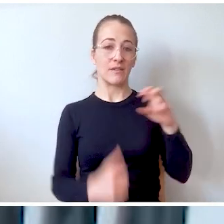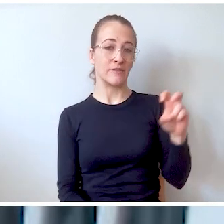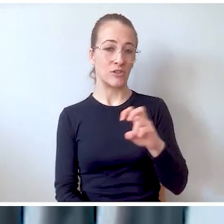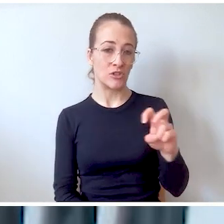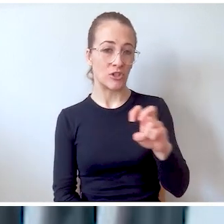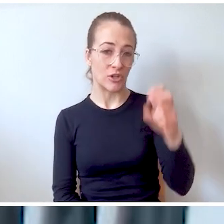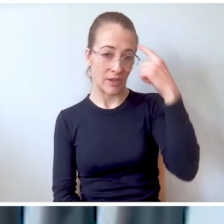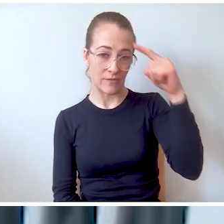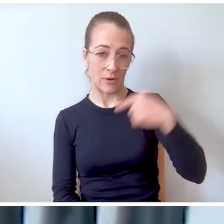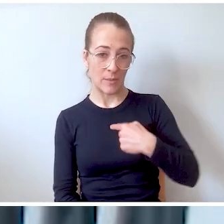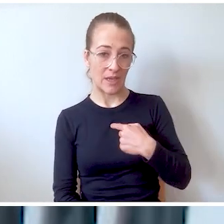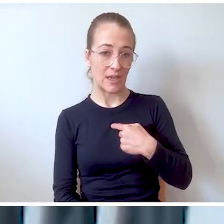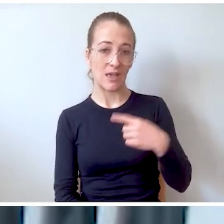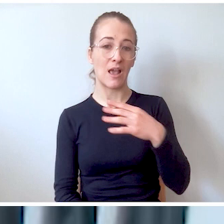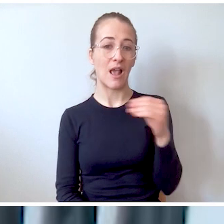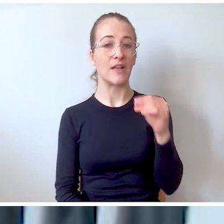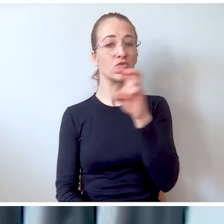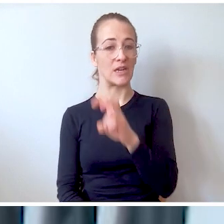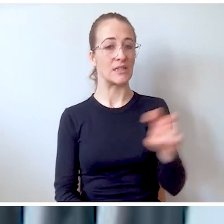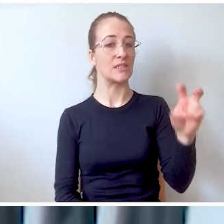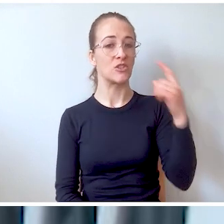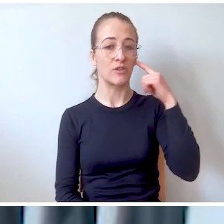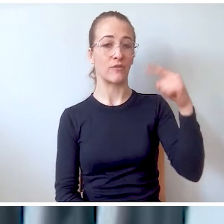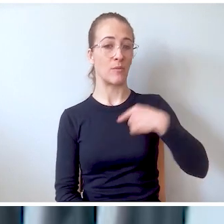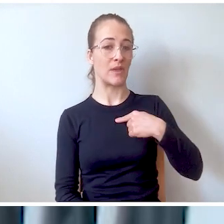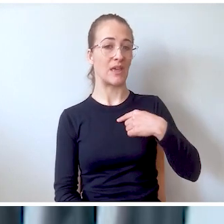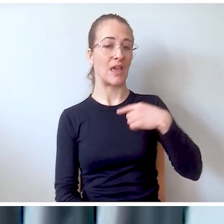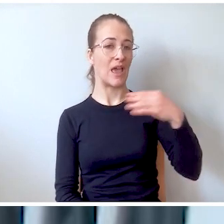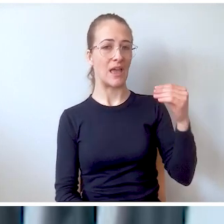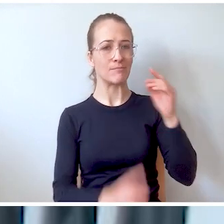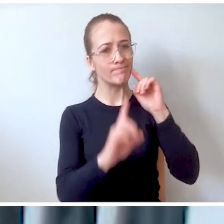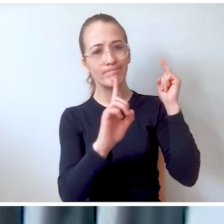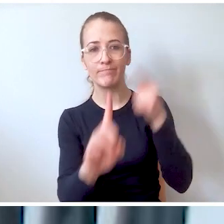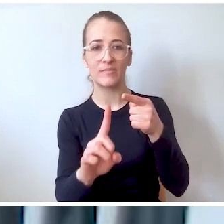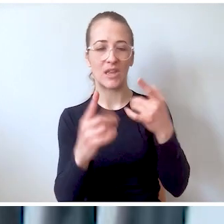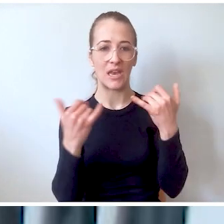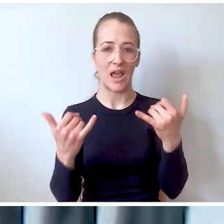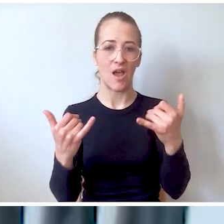for me and transition for me and quest now for me that I feel so privileged